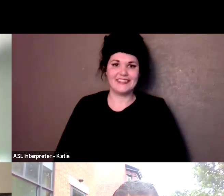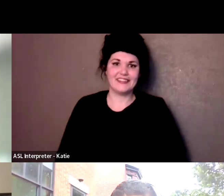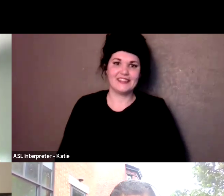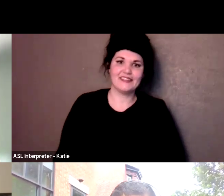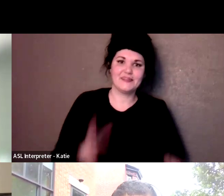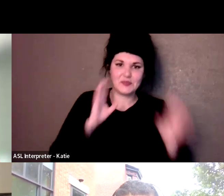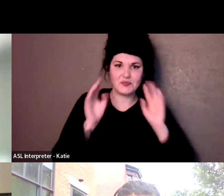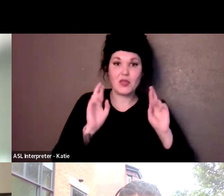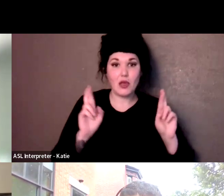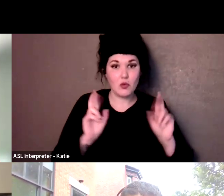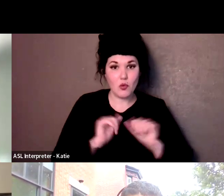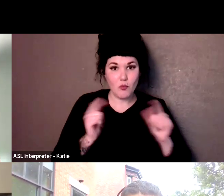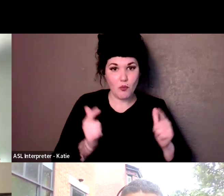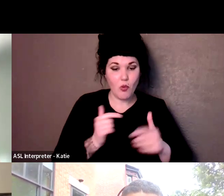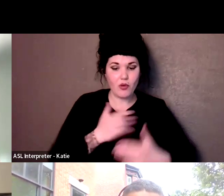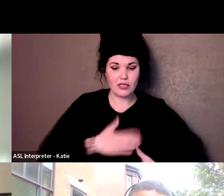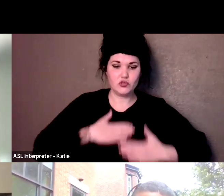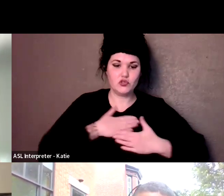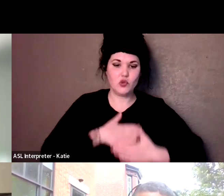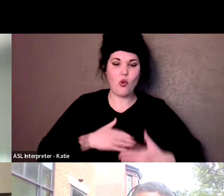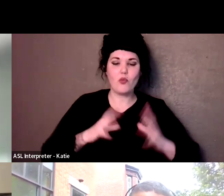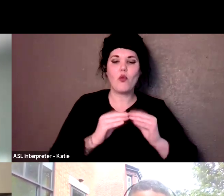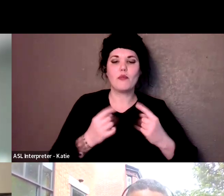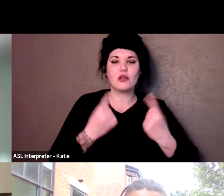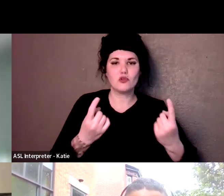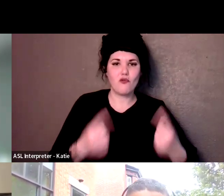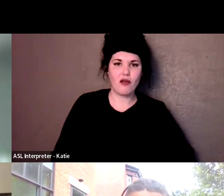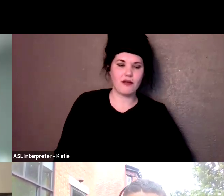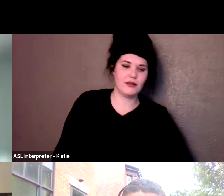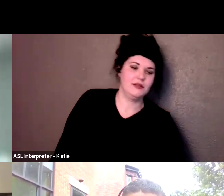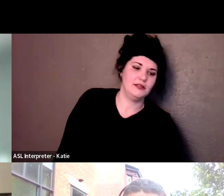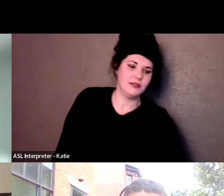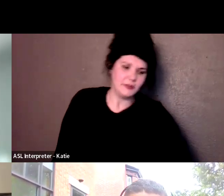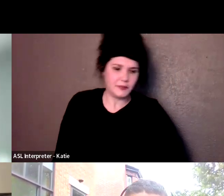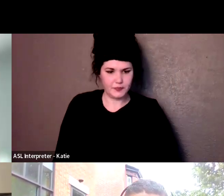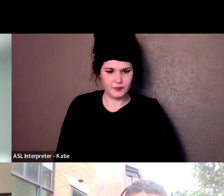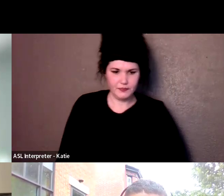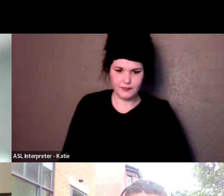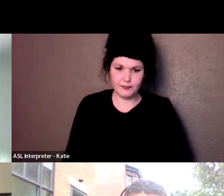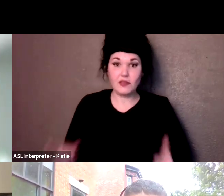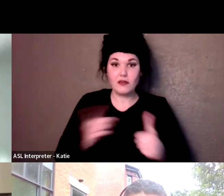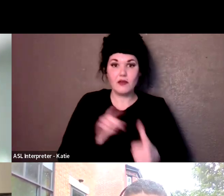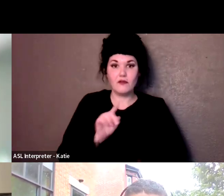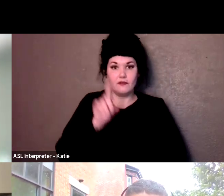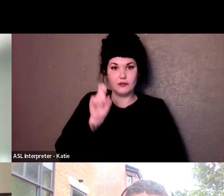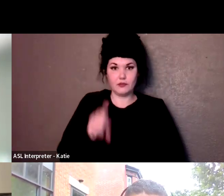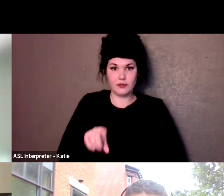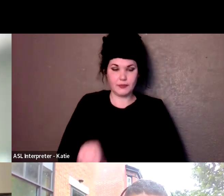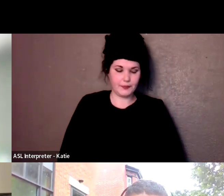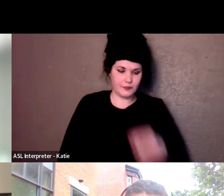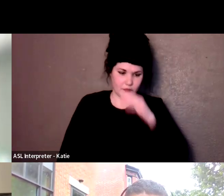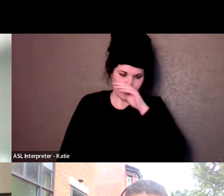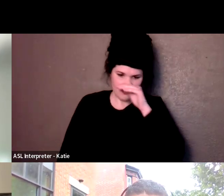enjoying the webinar so far. I'll start off with the first question that we received, or